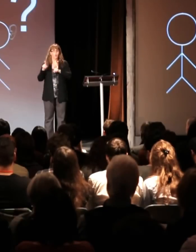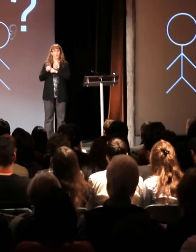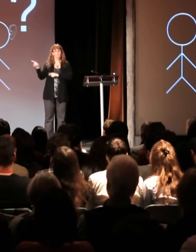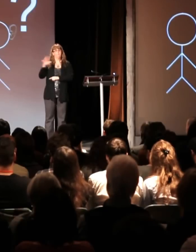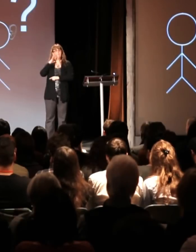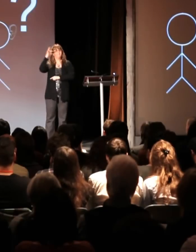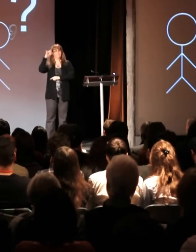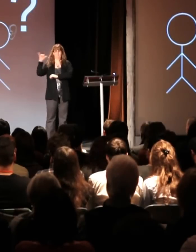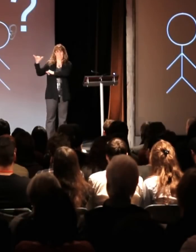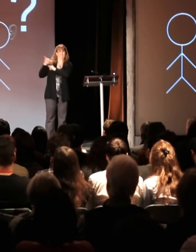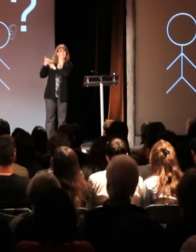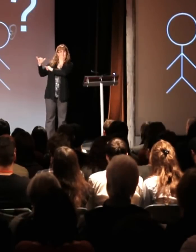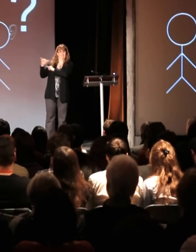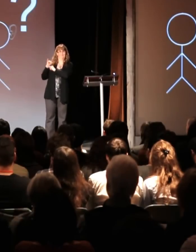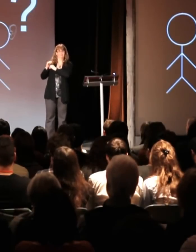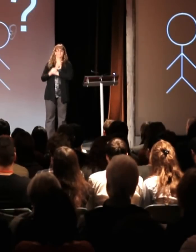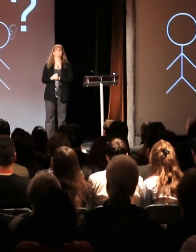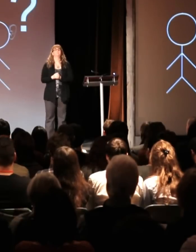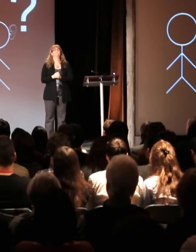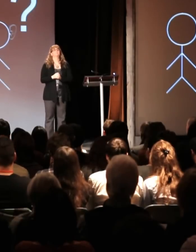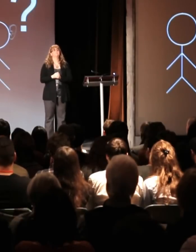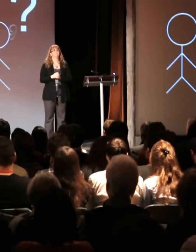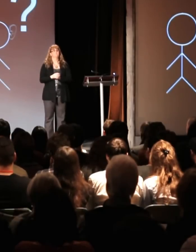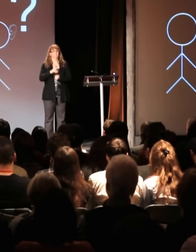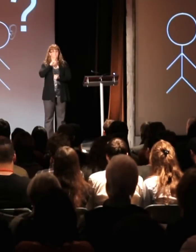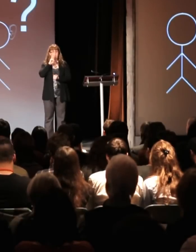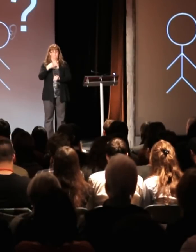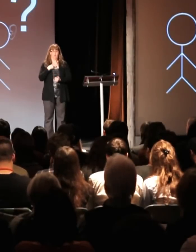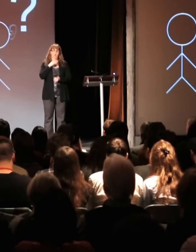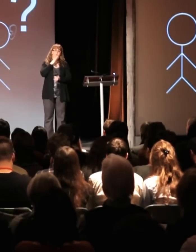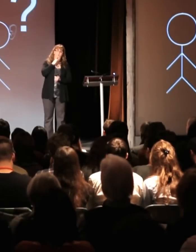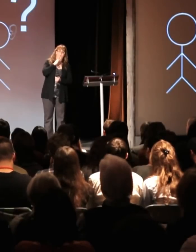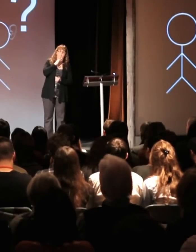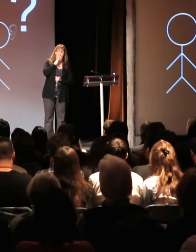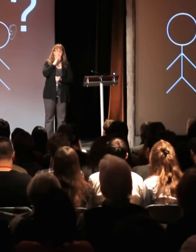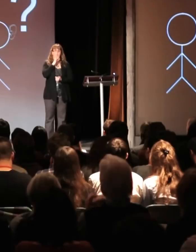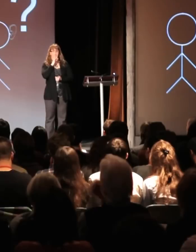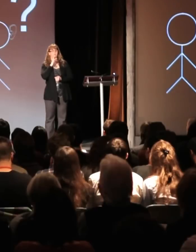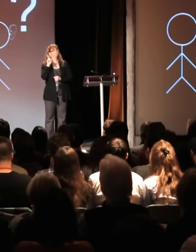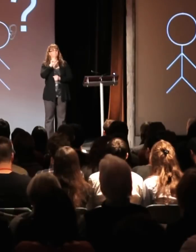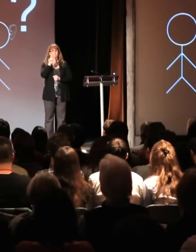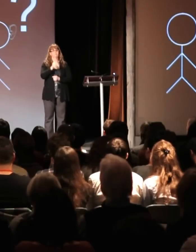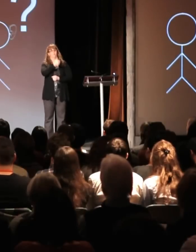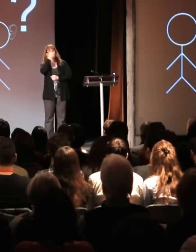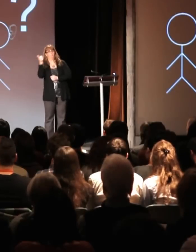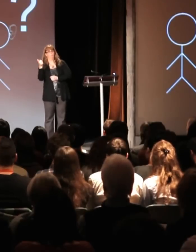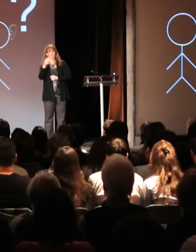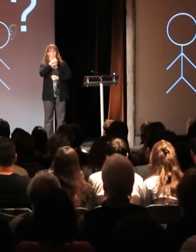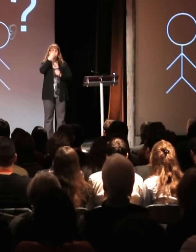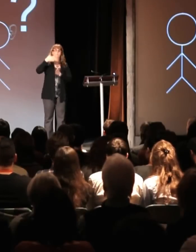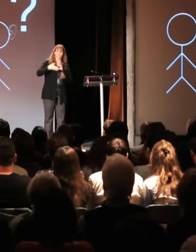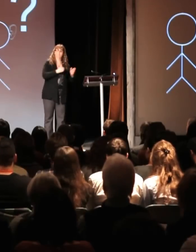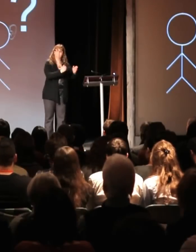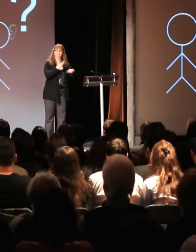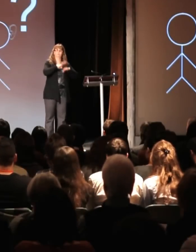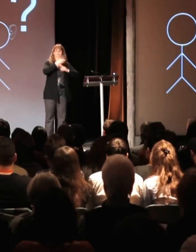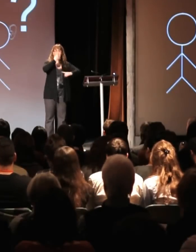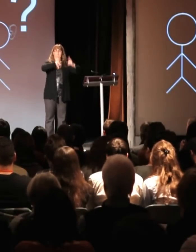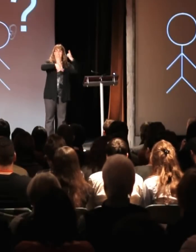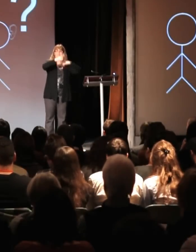...except that instead of using voice, they use an array of signs constituting their language.